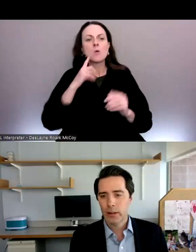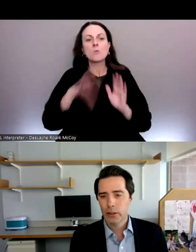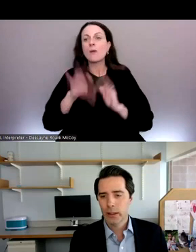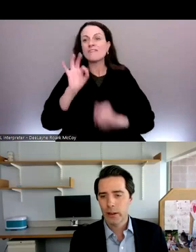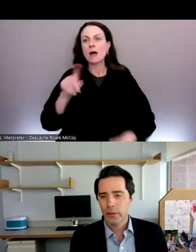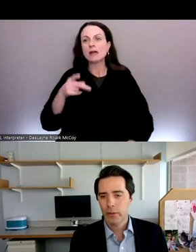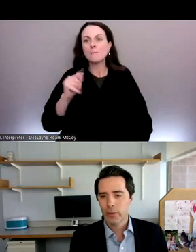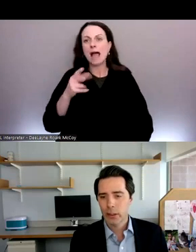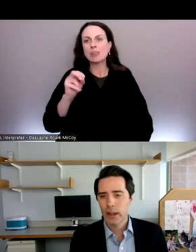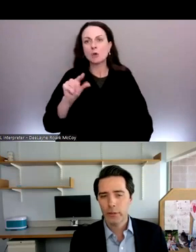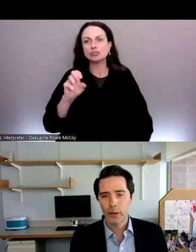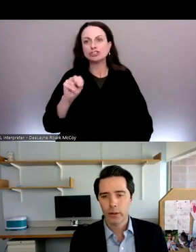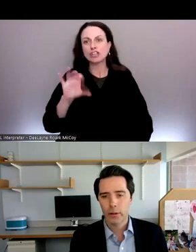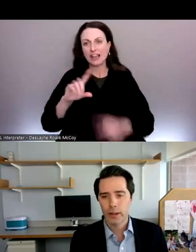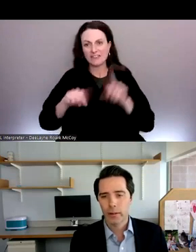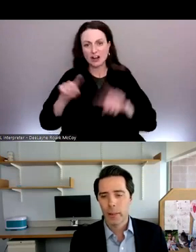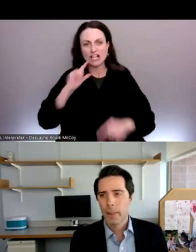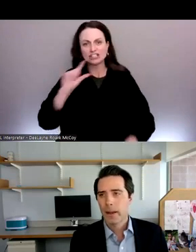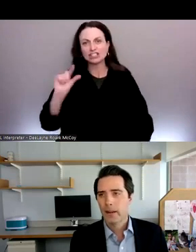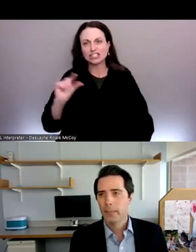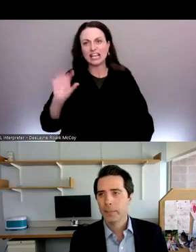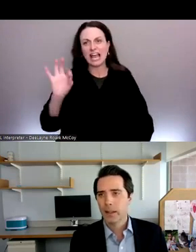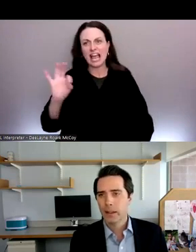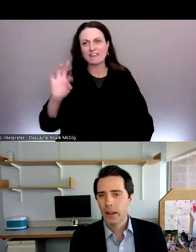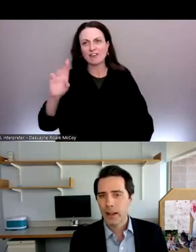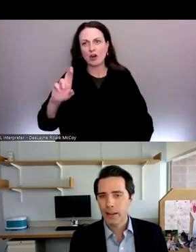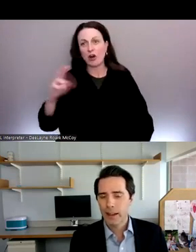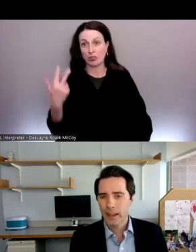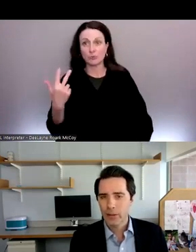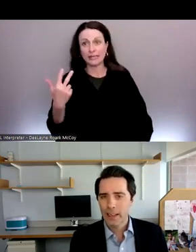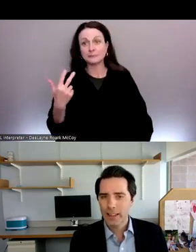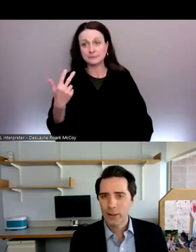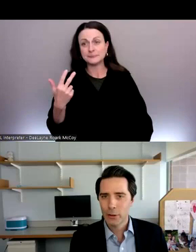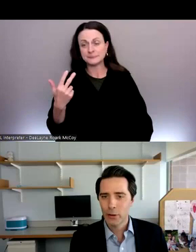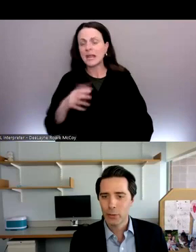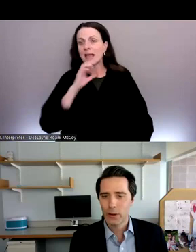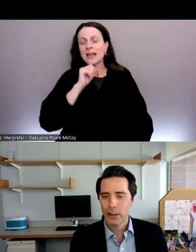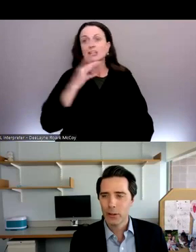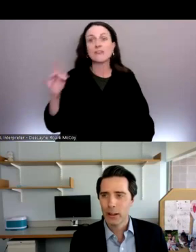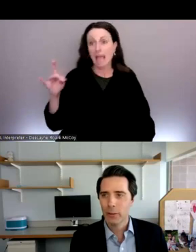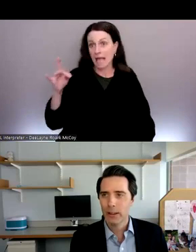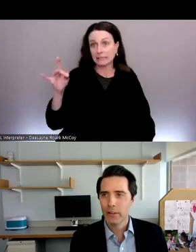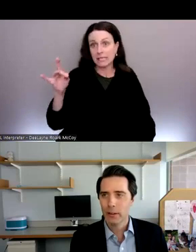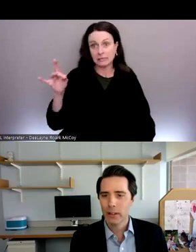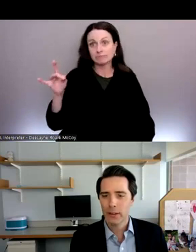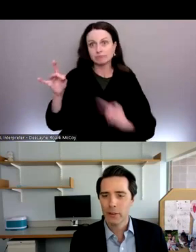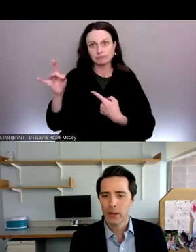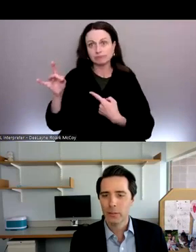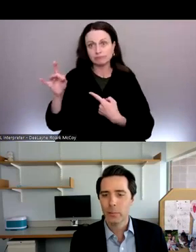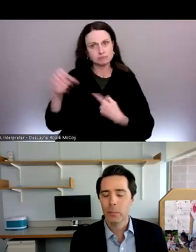in the gene fgfr3 and at the age of 18 years old we were